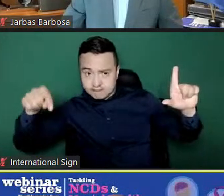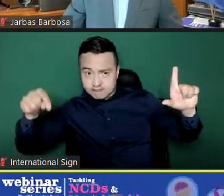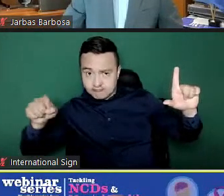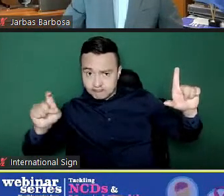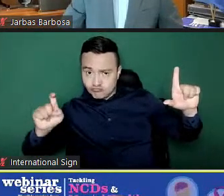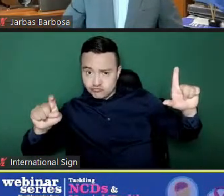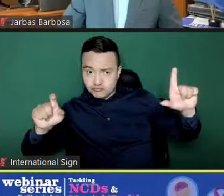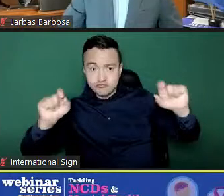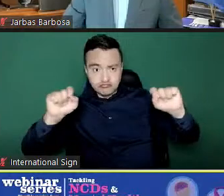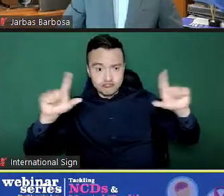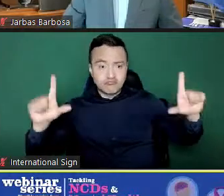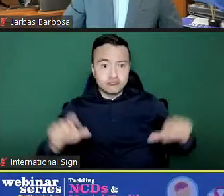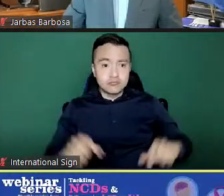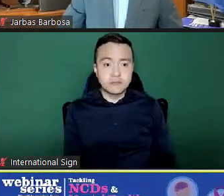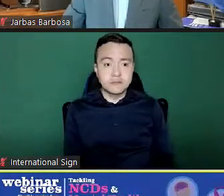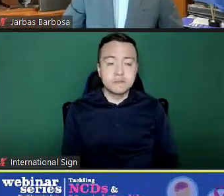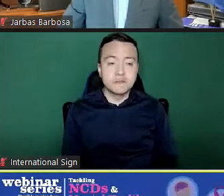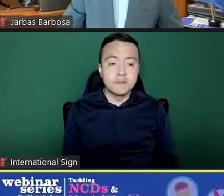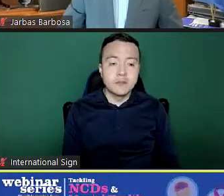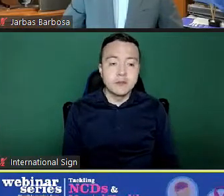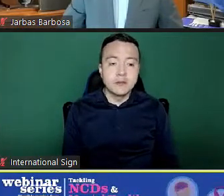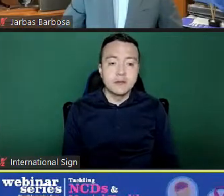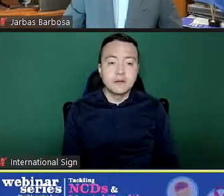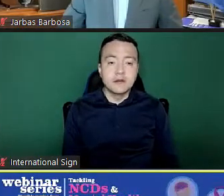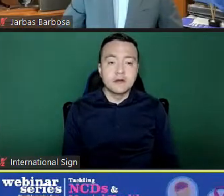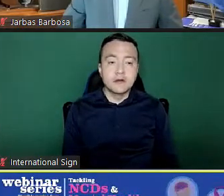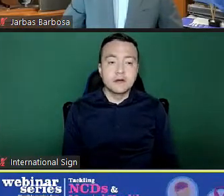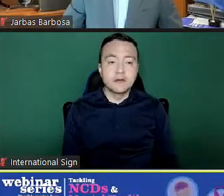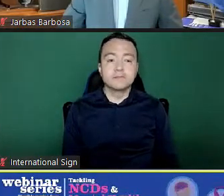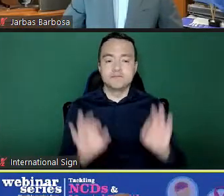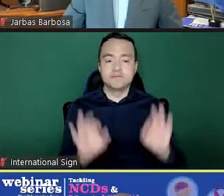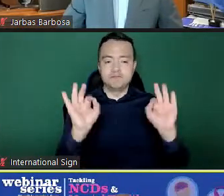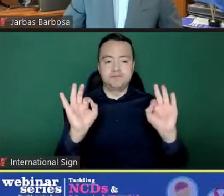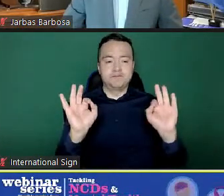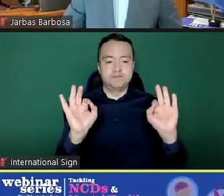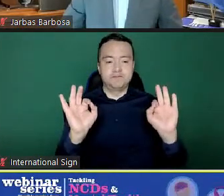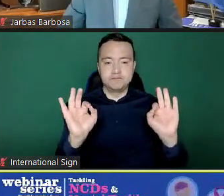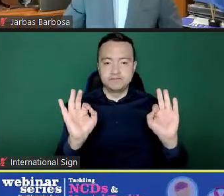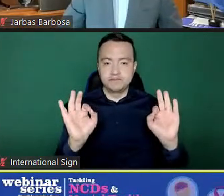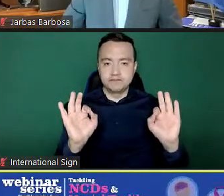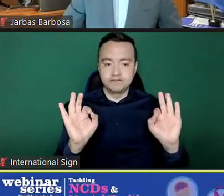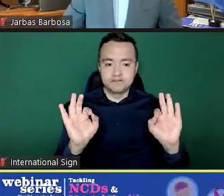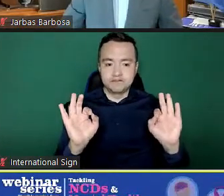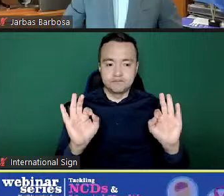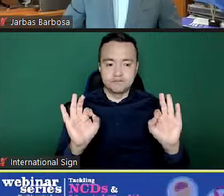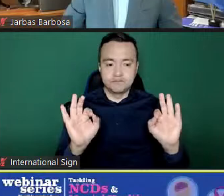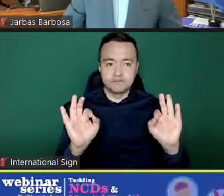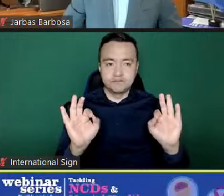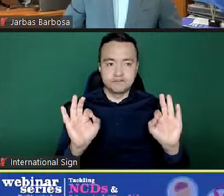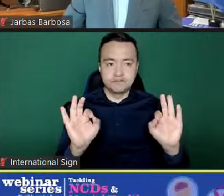very bottom. Wonderful. Thank you. So the title this morning